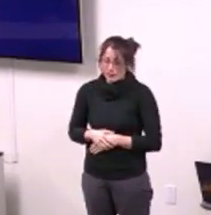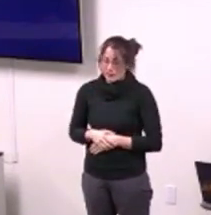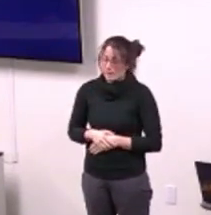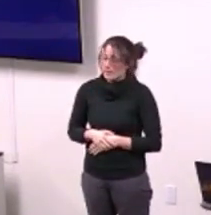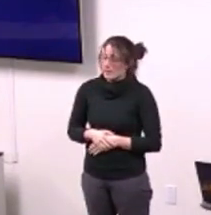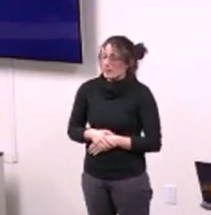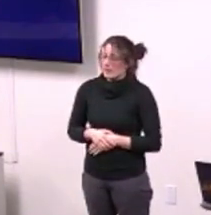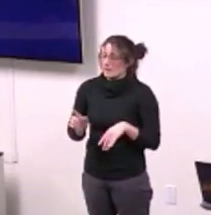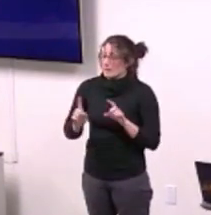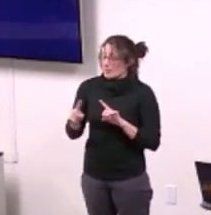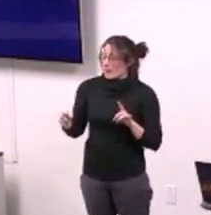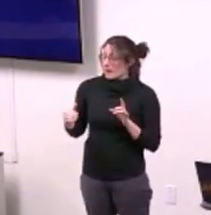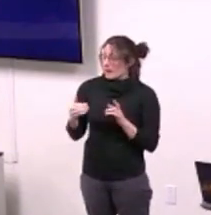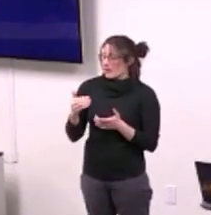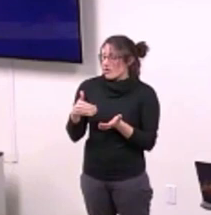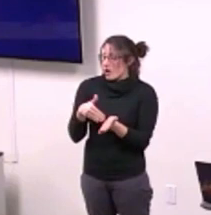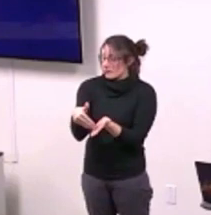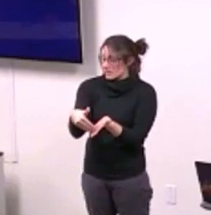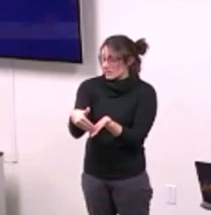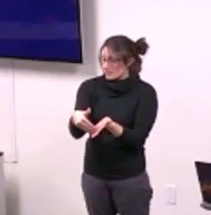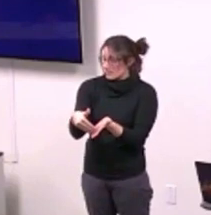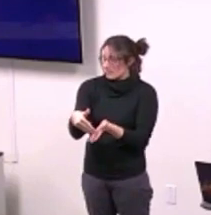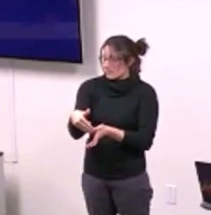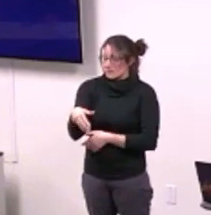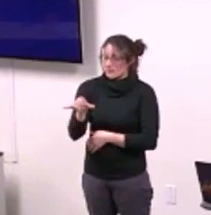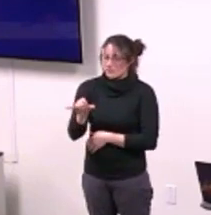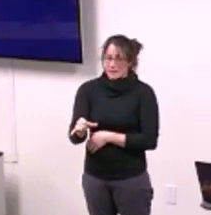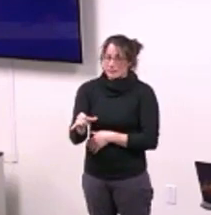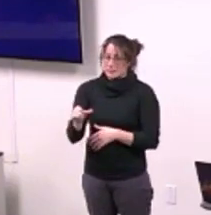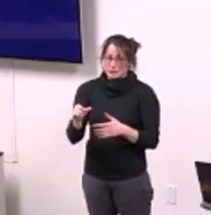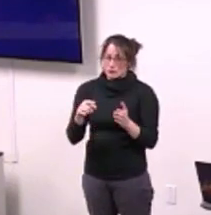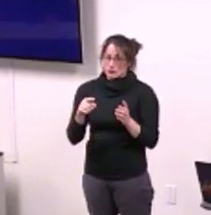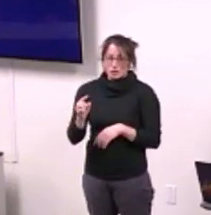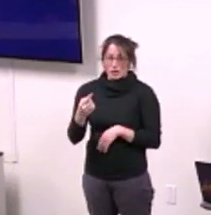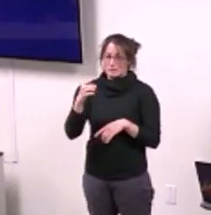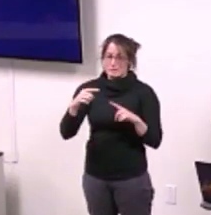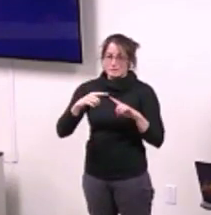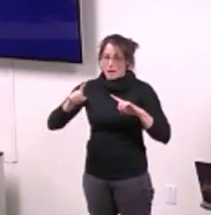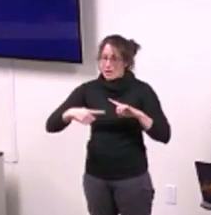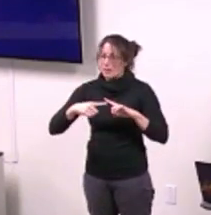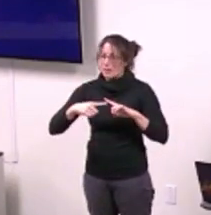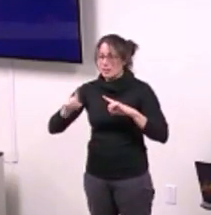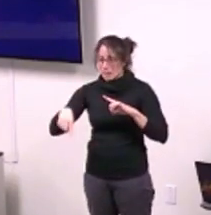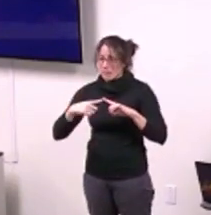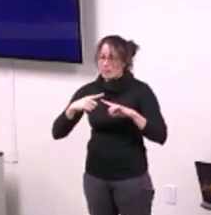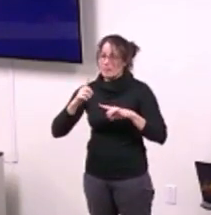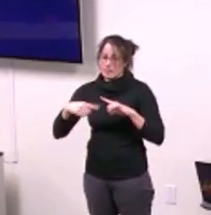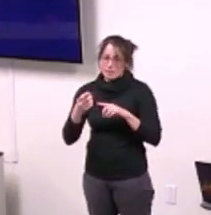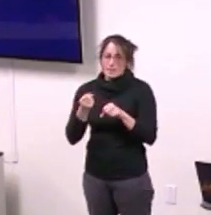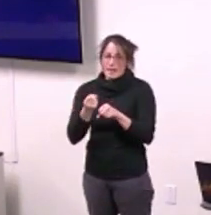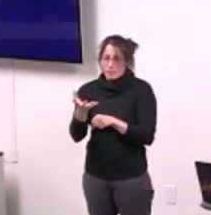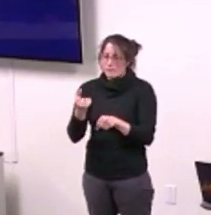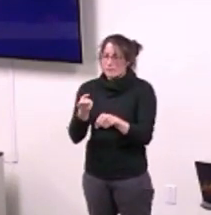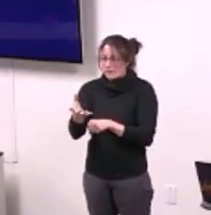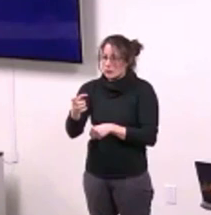But often it's just cyclical. And then you have to sue again five years later. All that said, we can talk.